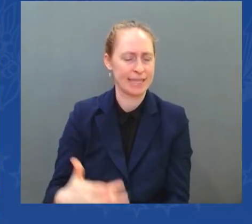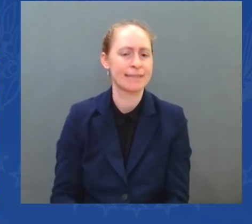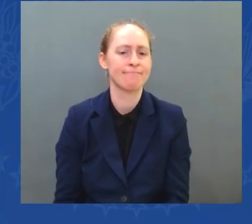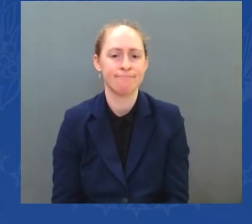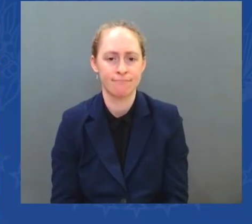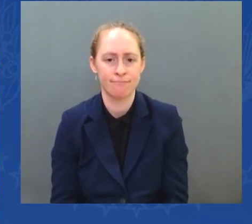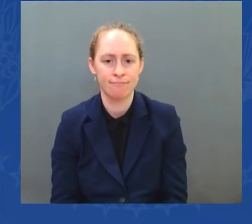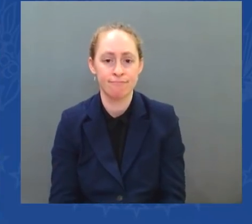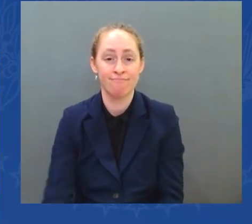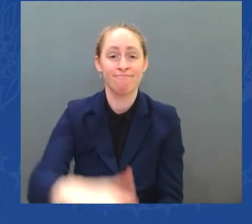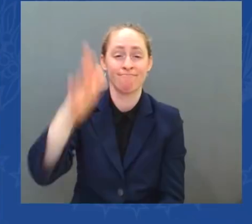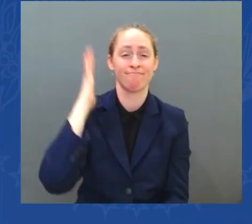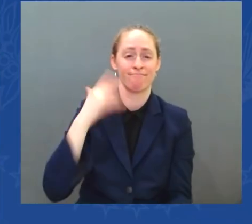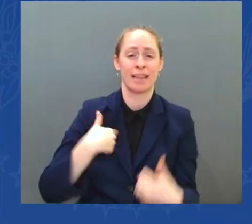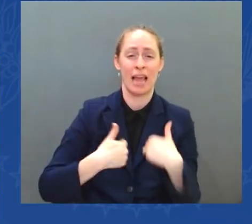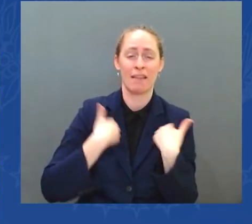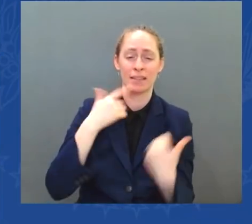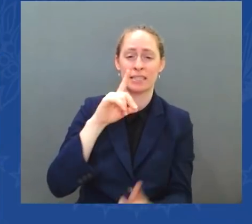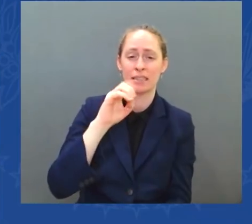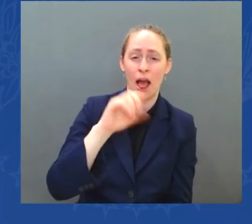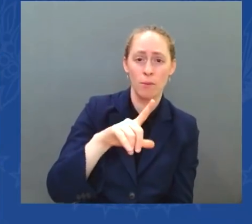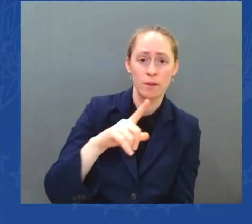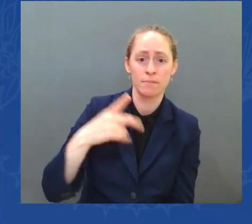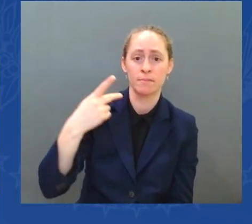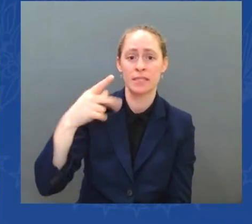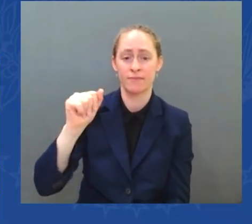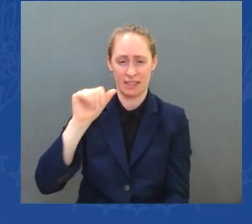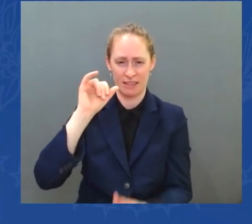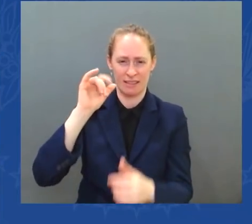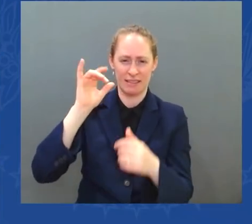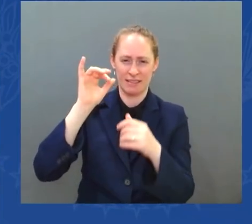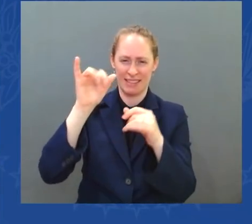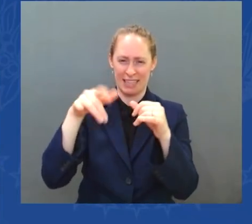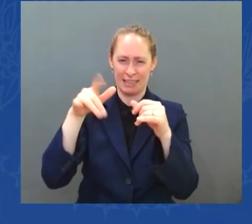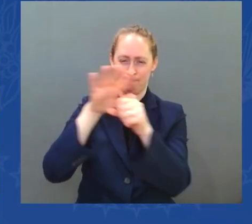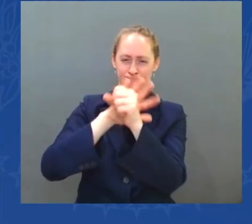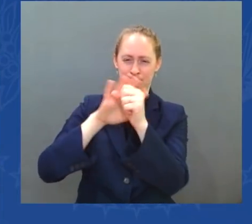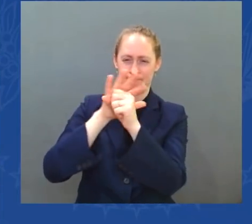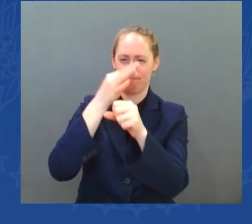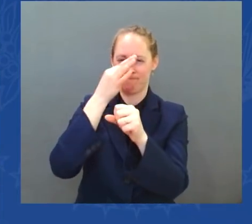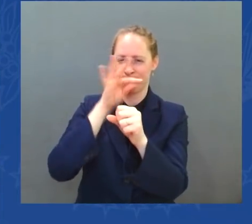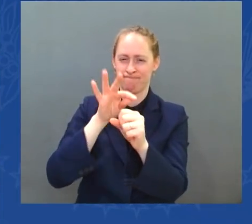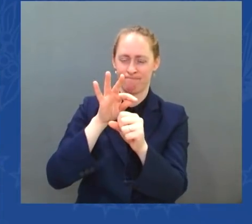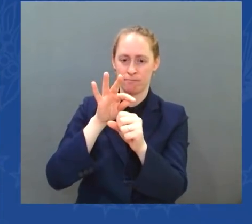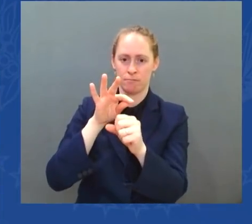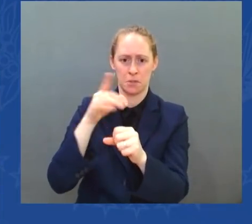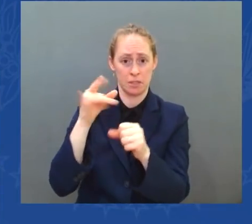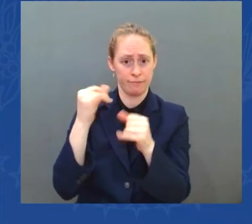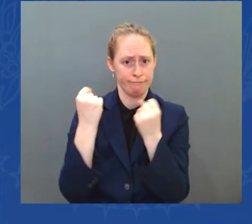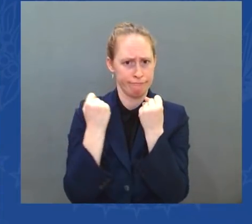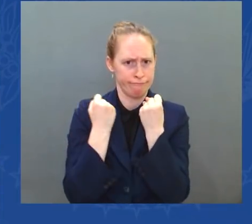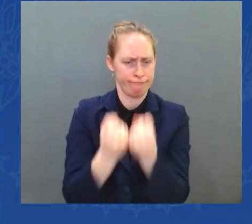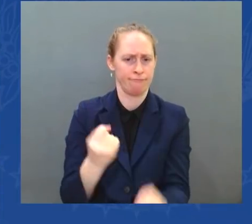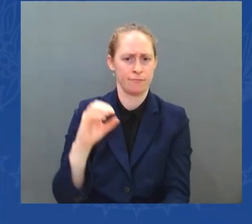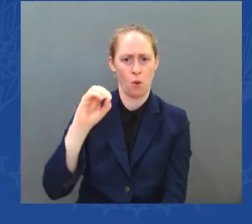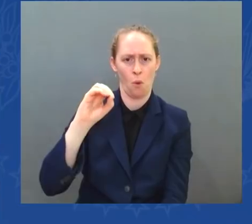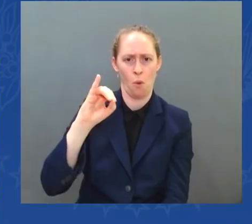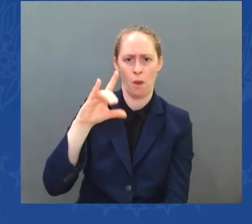More oil refineries in (unintelligible) Pennsylvania than (unintelligible) Delaware River than anywhere, including Houston. Guess what?